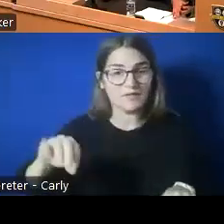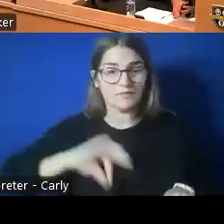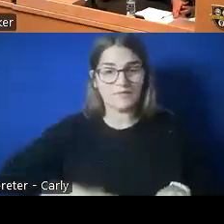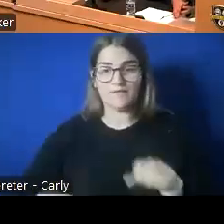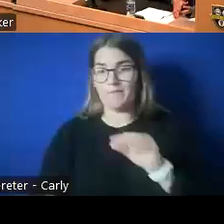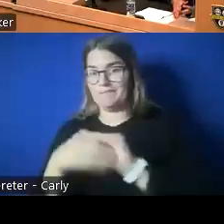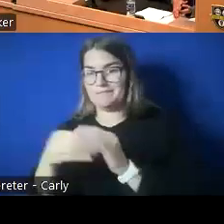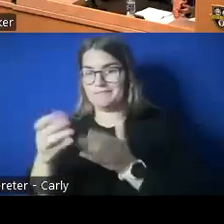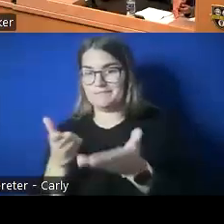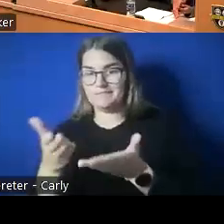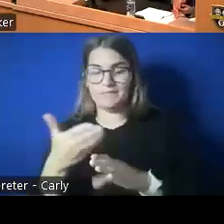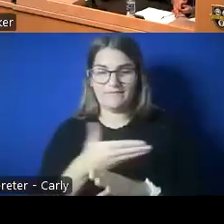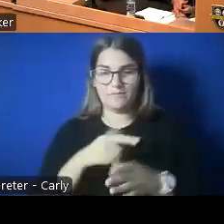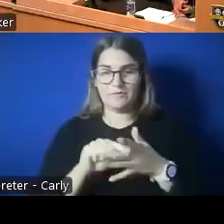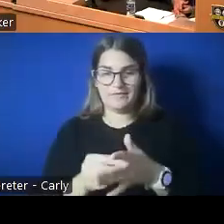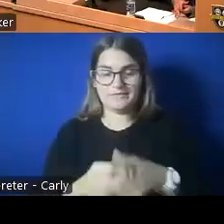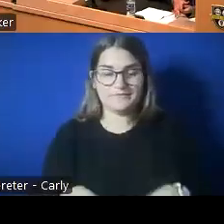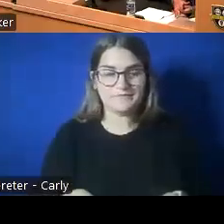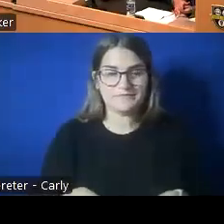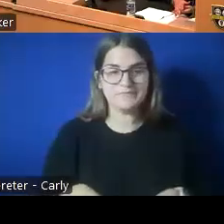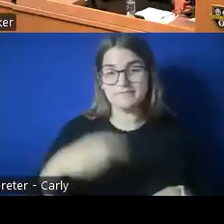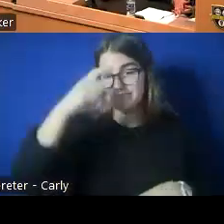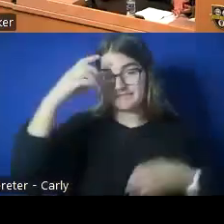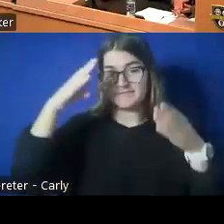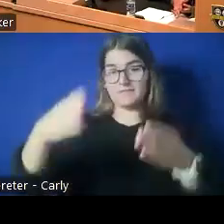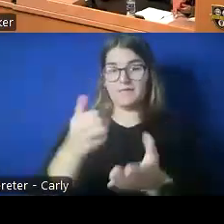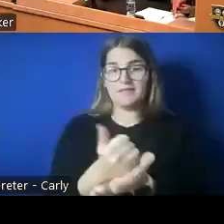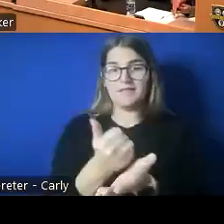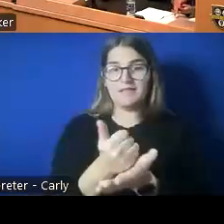before they start with us um as trauma Focus therapy can be difficult and triggering